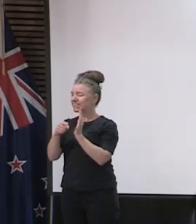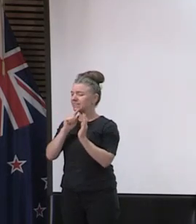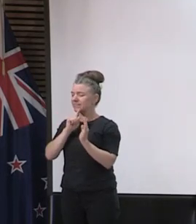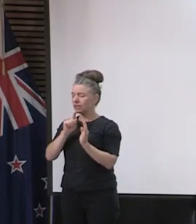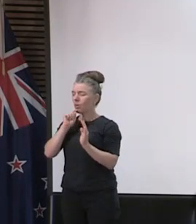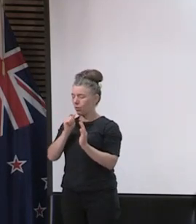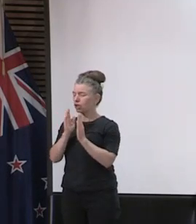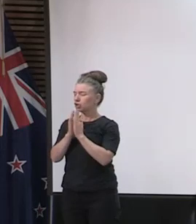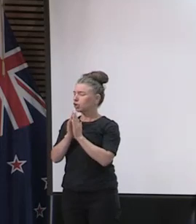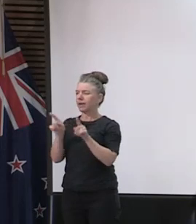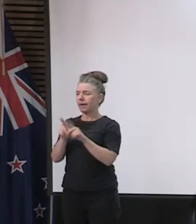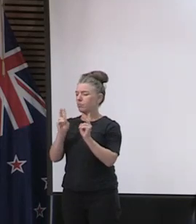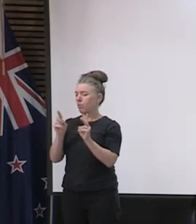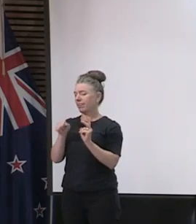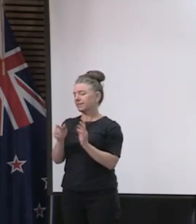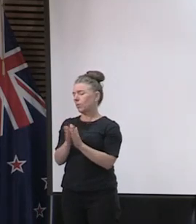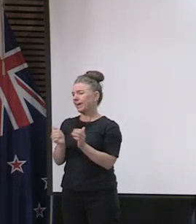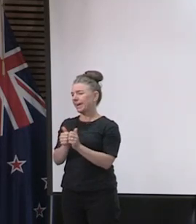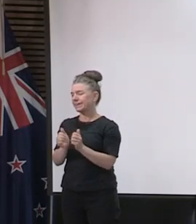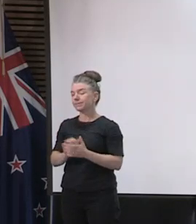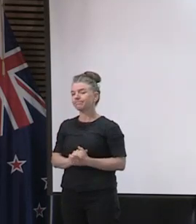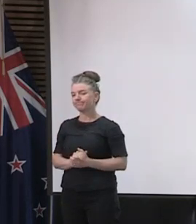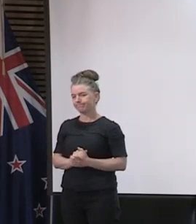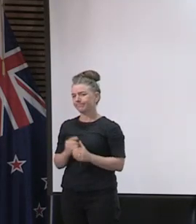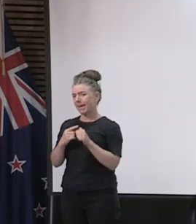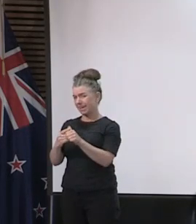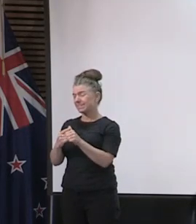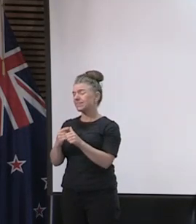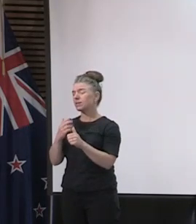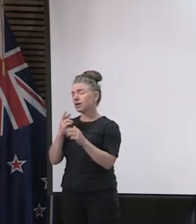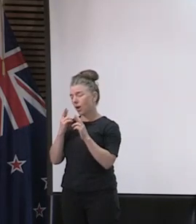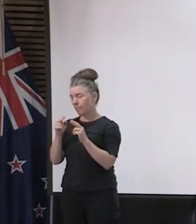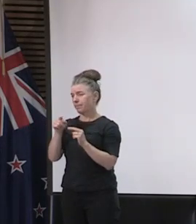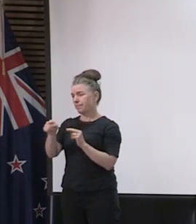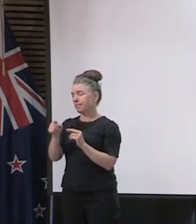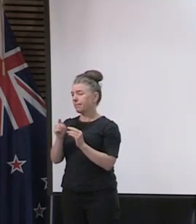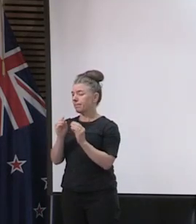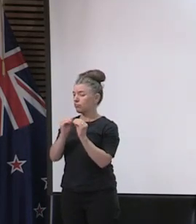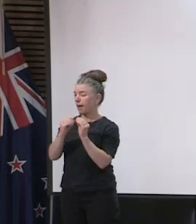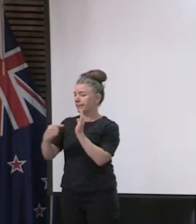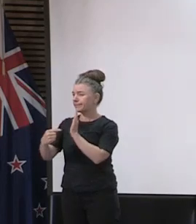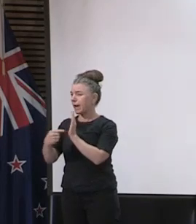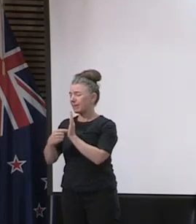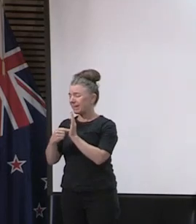this weekend. Should that be